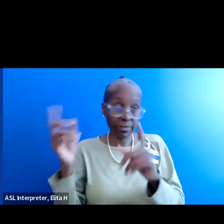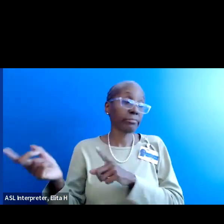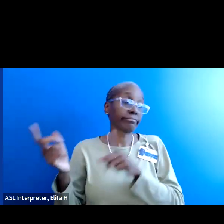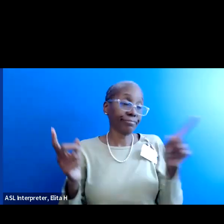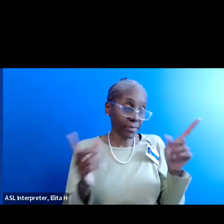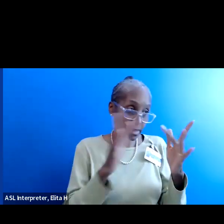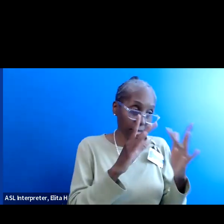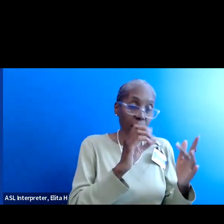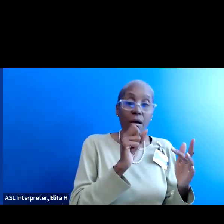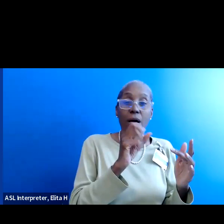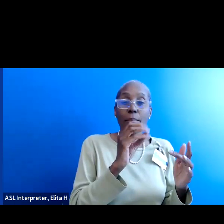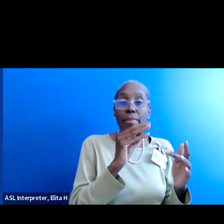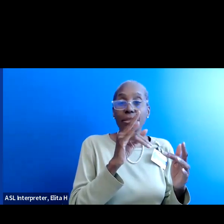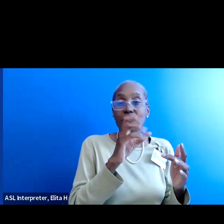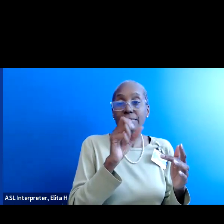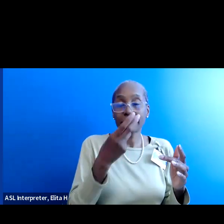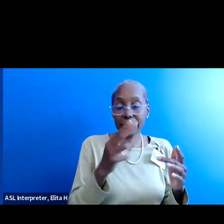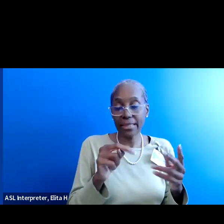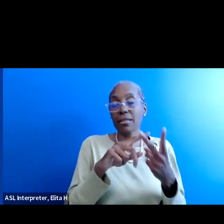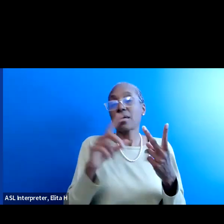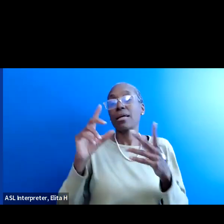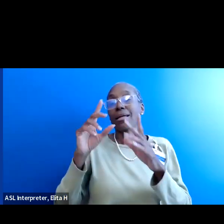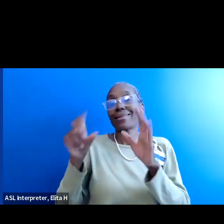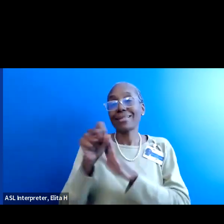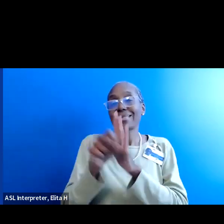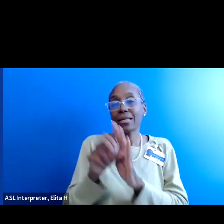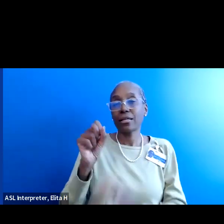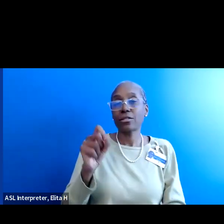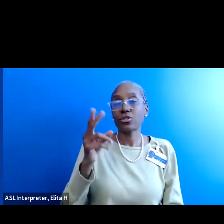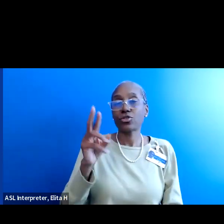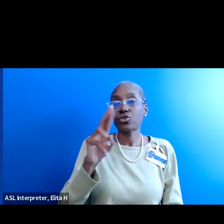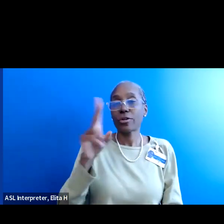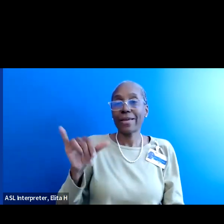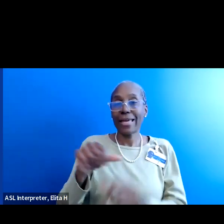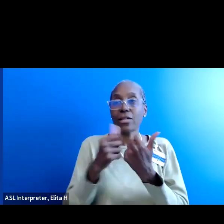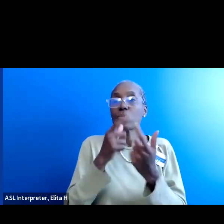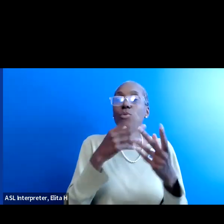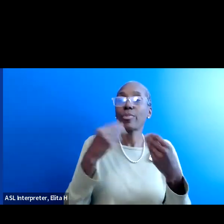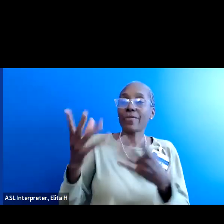You could also contact the state survey agency. Those are the folks that license and certify and survey these